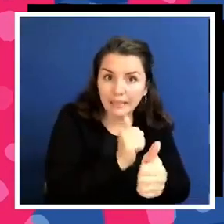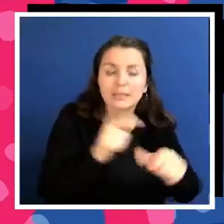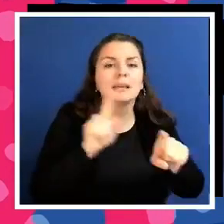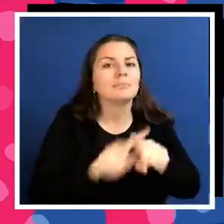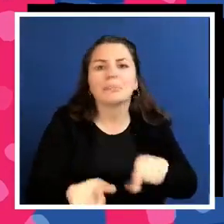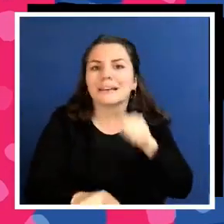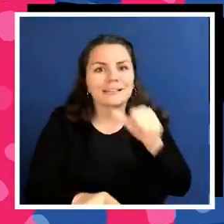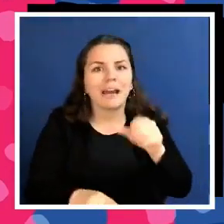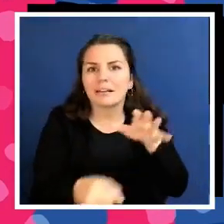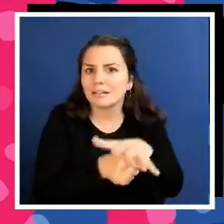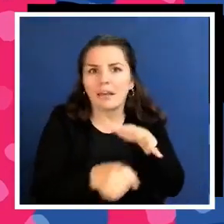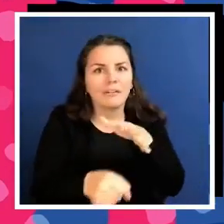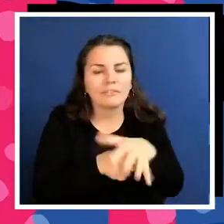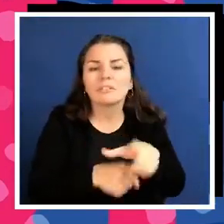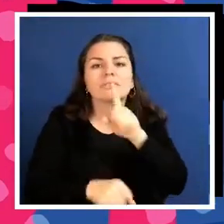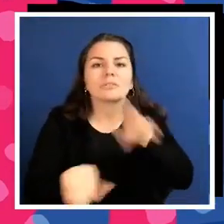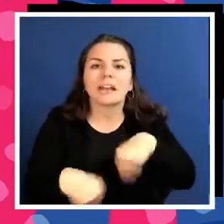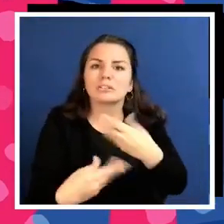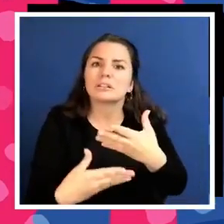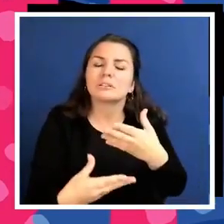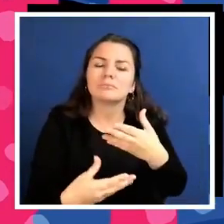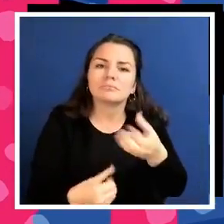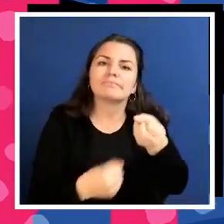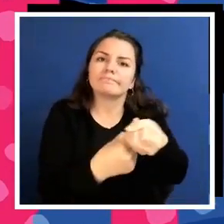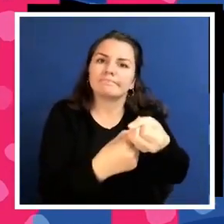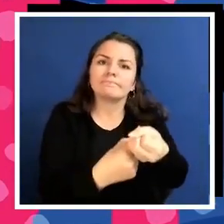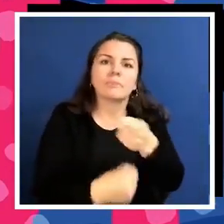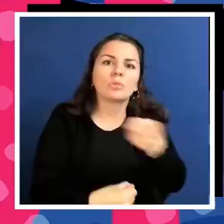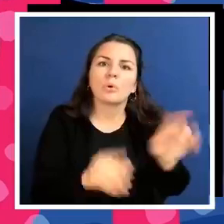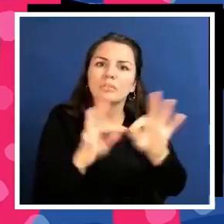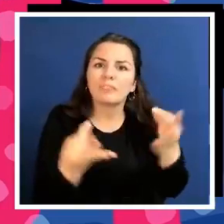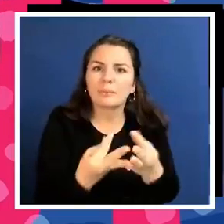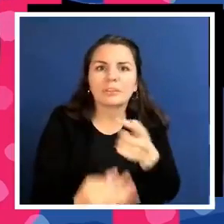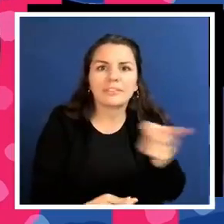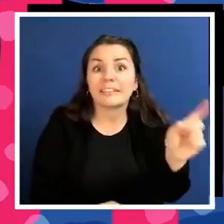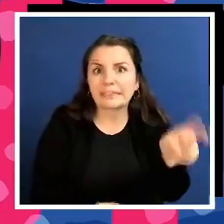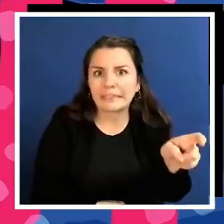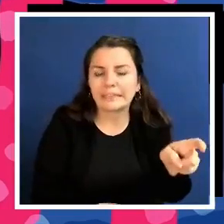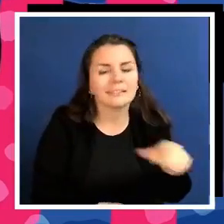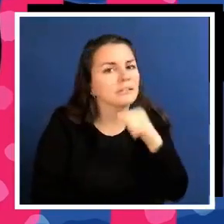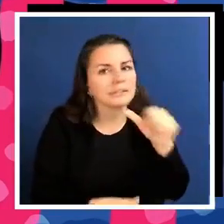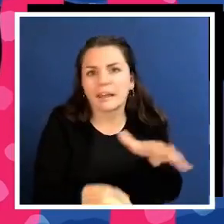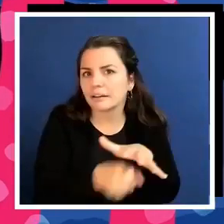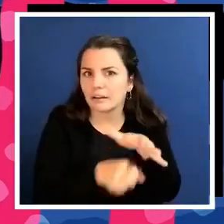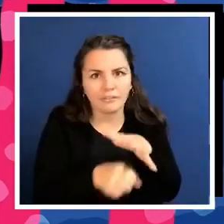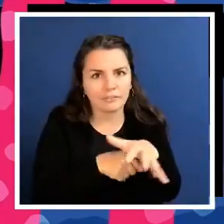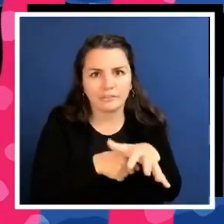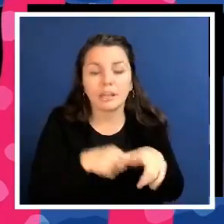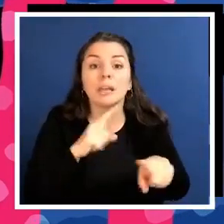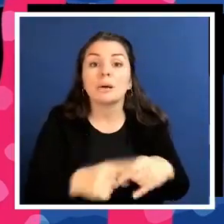THE CHILD TAX CREDIT WAS BORN UNDER HIS PRESIDENCY IT DIDN'T